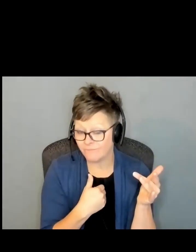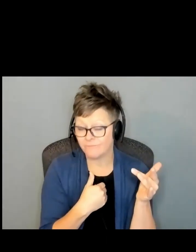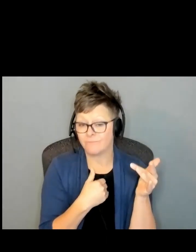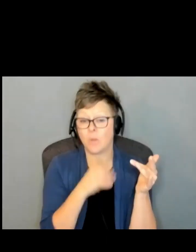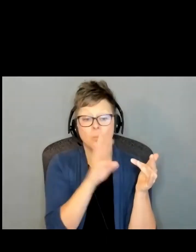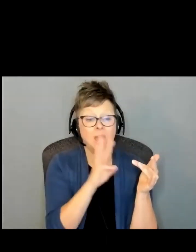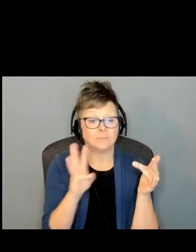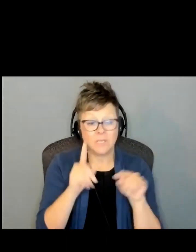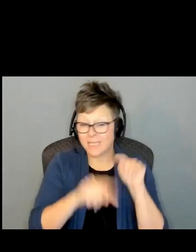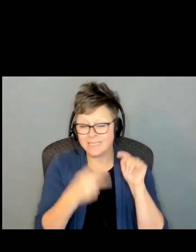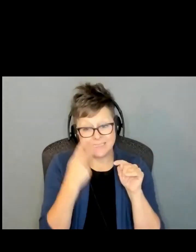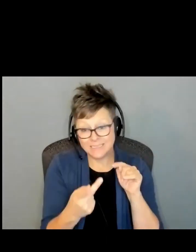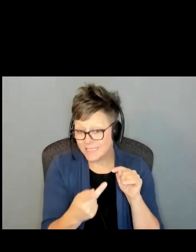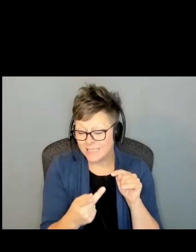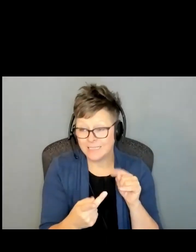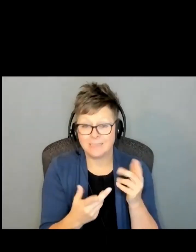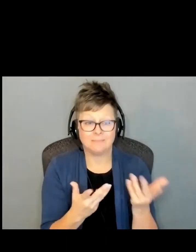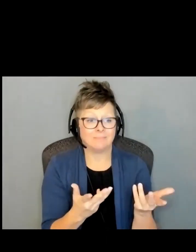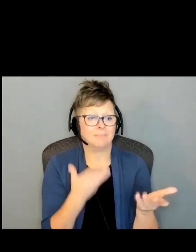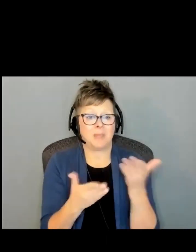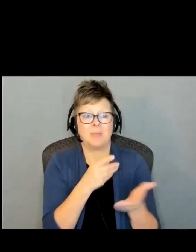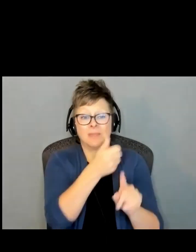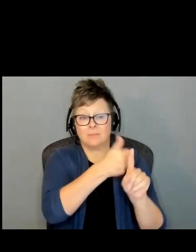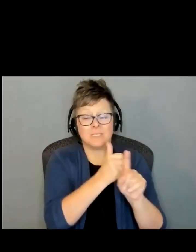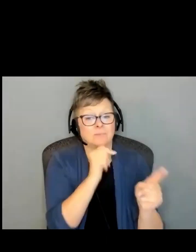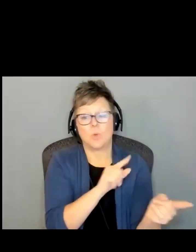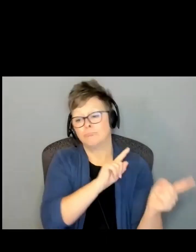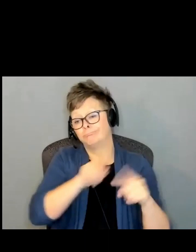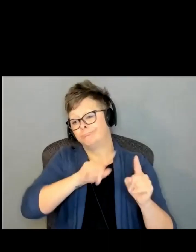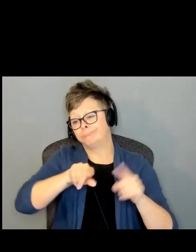in research, or may not to our clinic, etc.